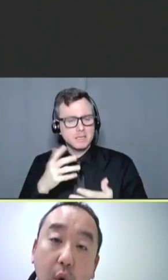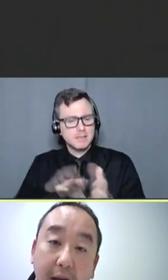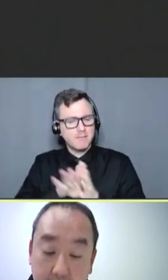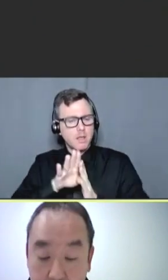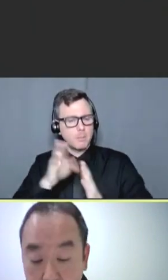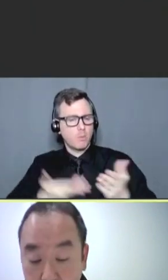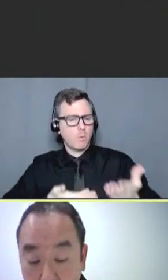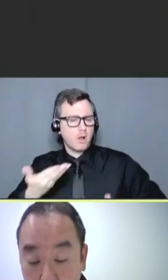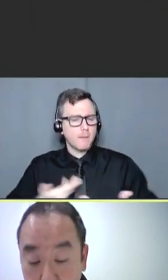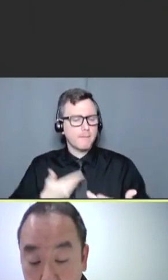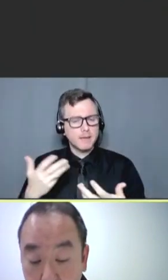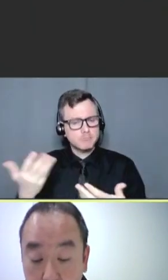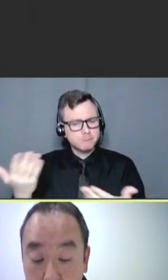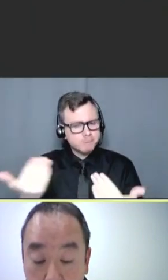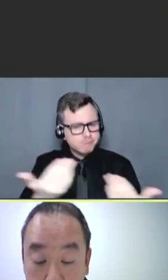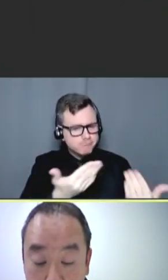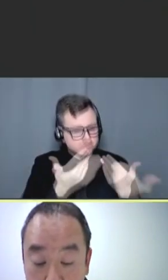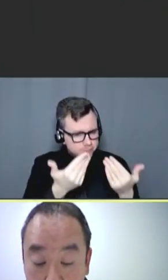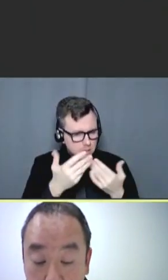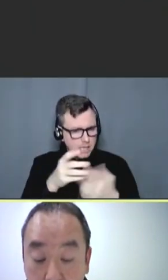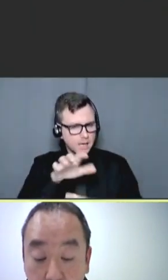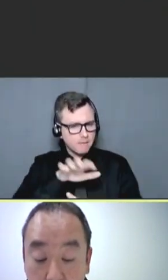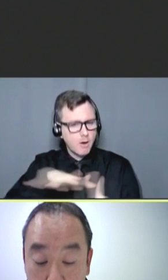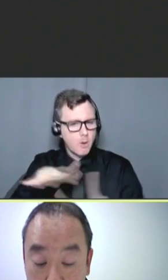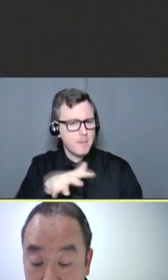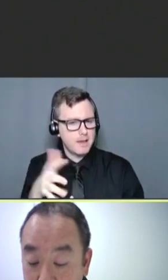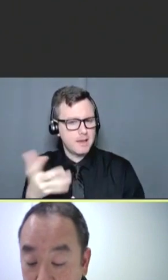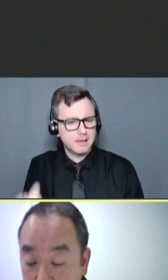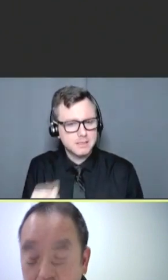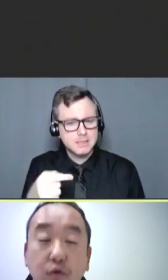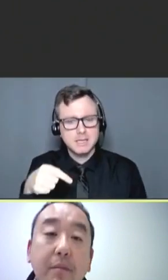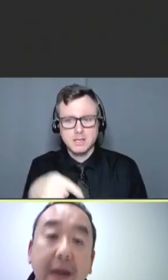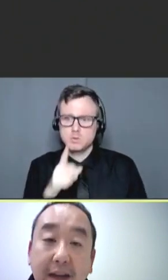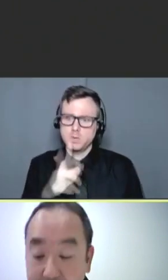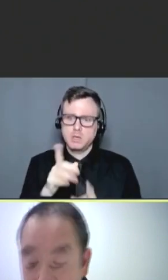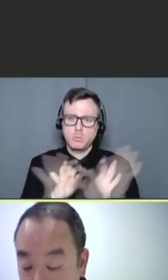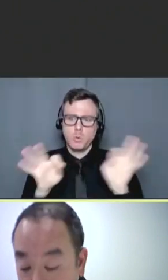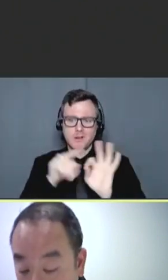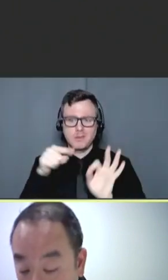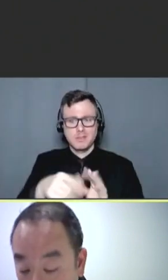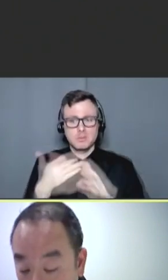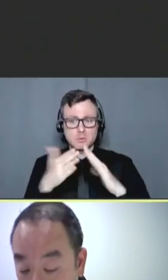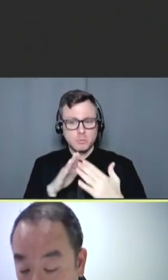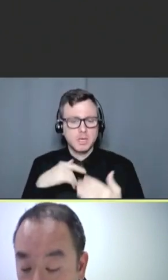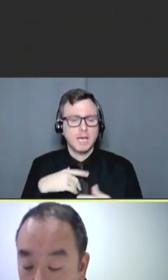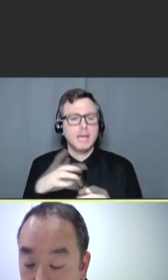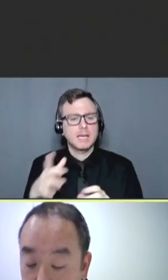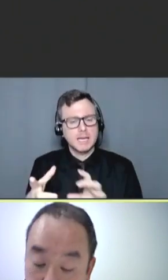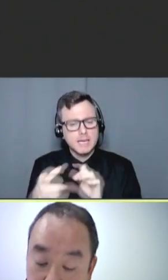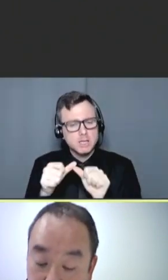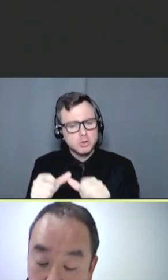way in helping these patients in this community engage and remain connected to care. Strategies